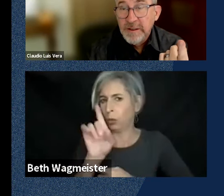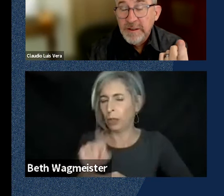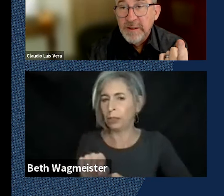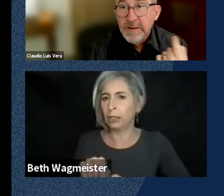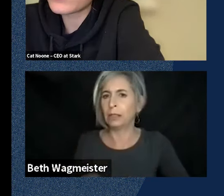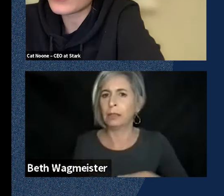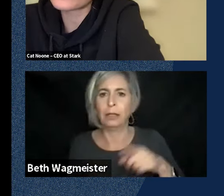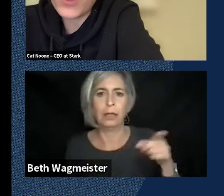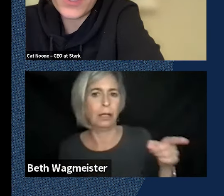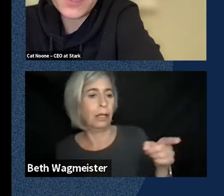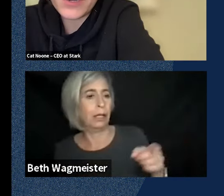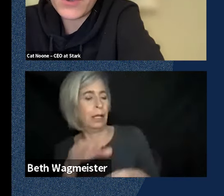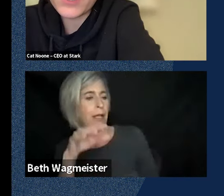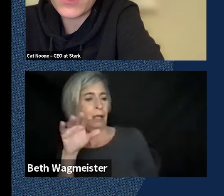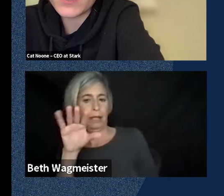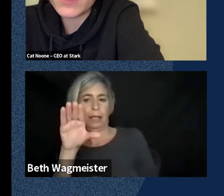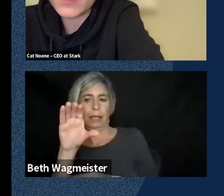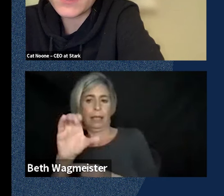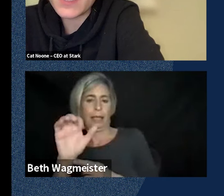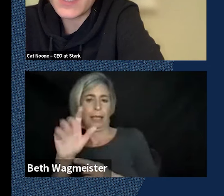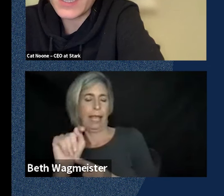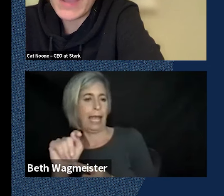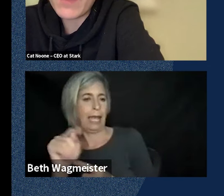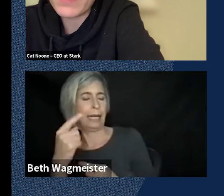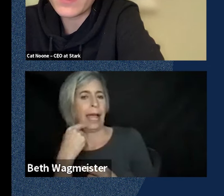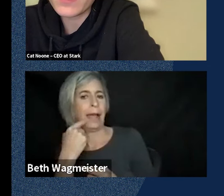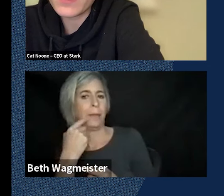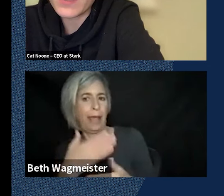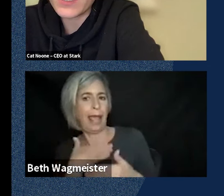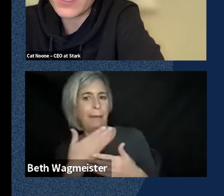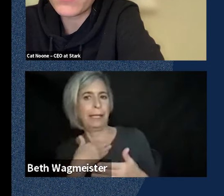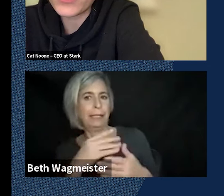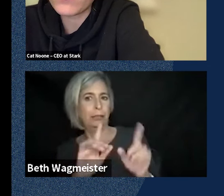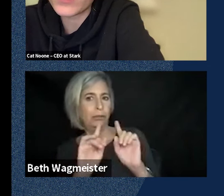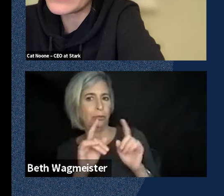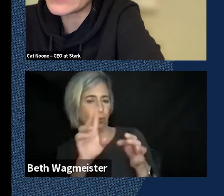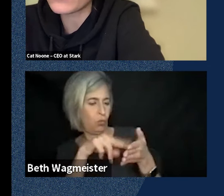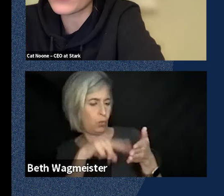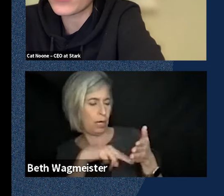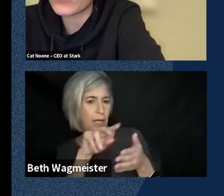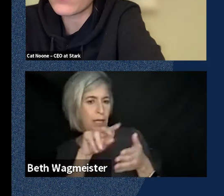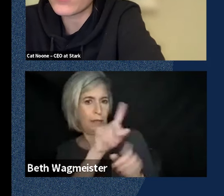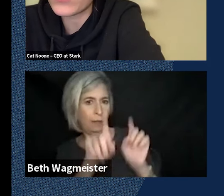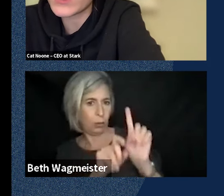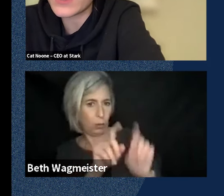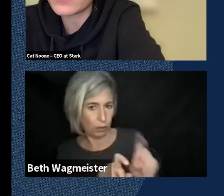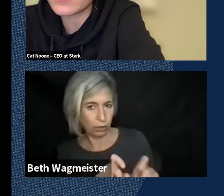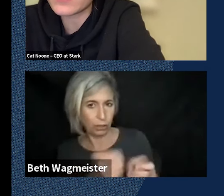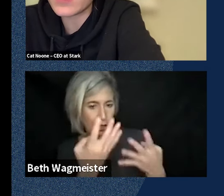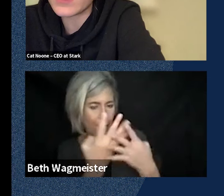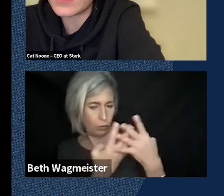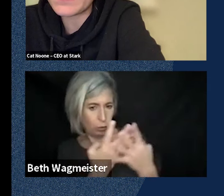I can run- Oh, okay, Claudio, I was going to say I'm happy to feel these for for you guys.